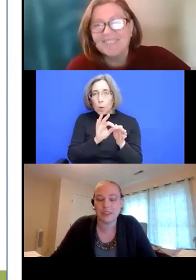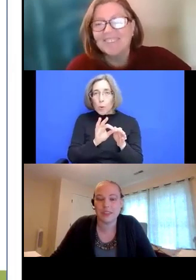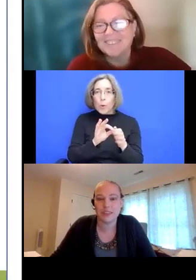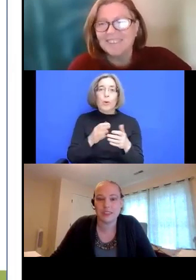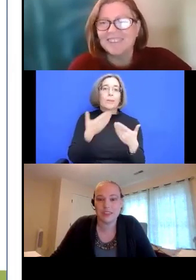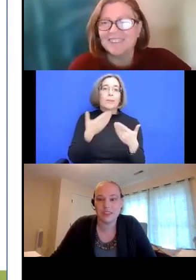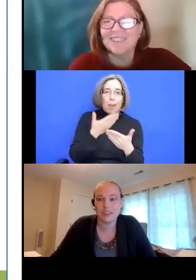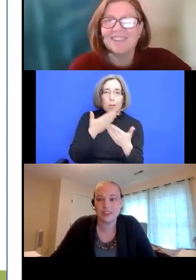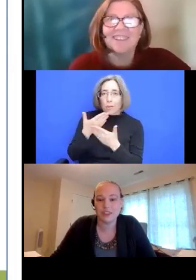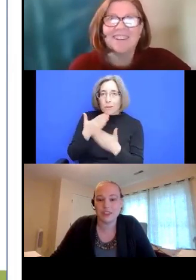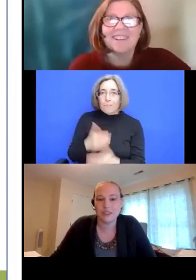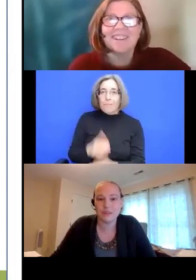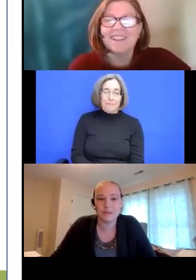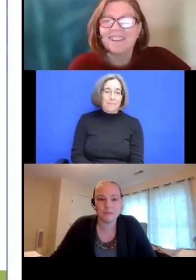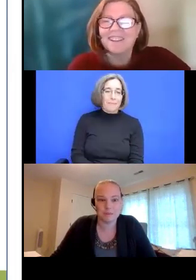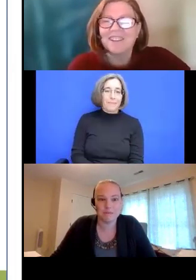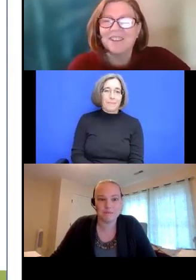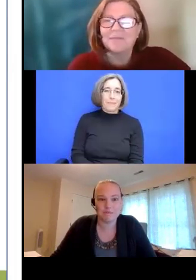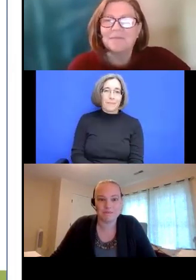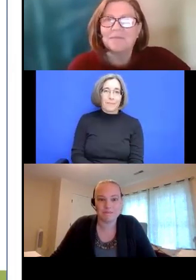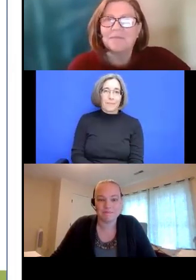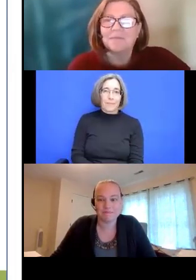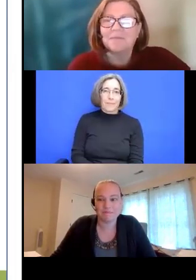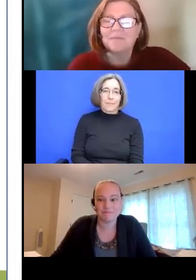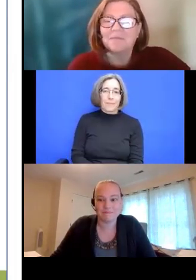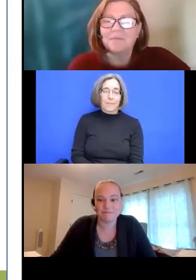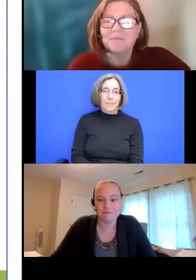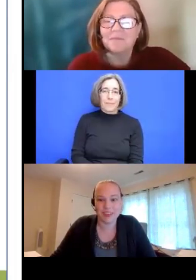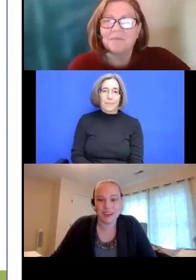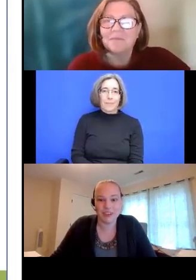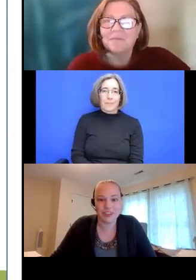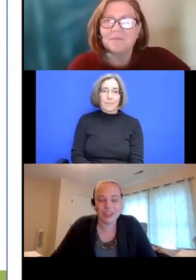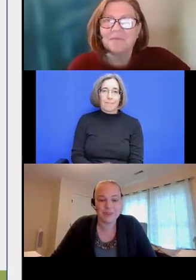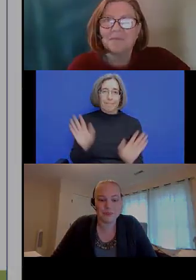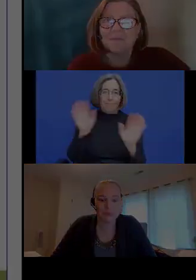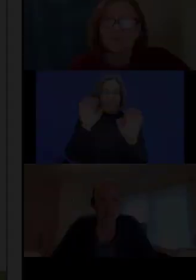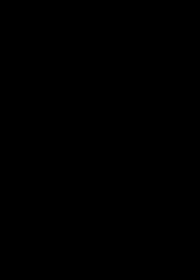Joe Schumaker: Have a good night, all. Jade Blevins: Good night. Ryan Meyers: All right. Thanks, guys.